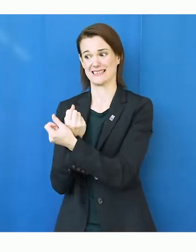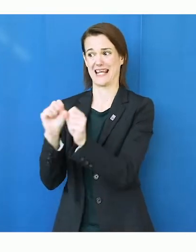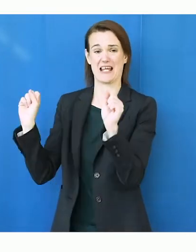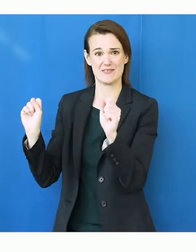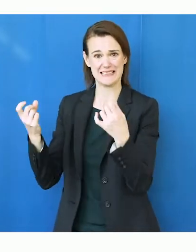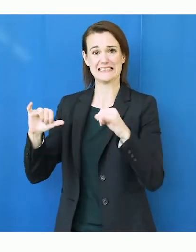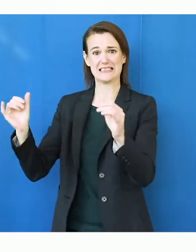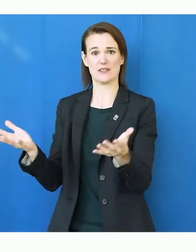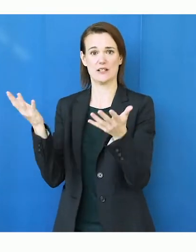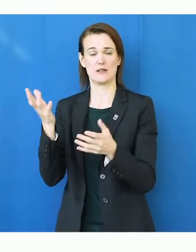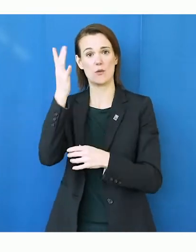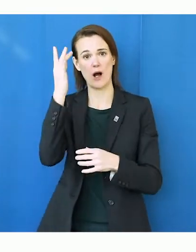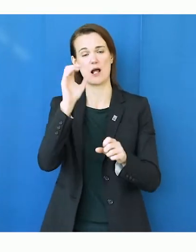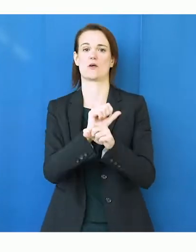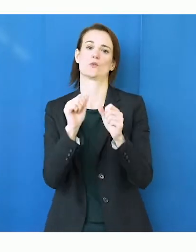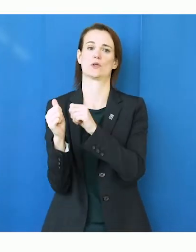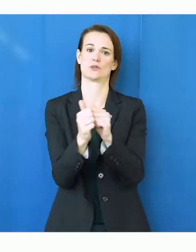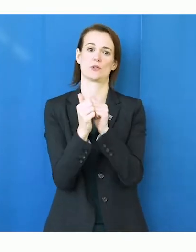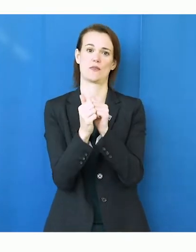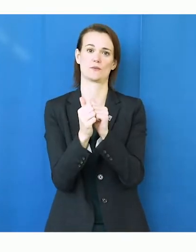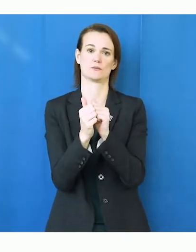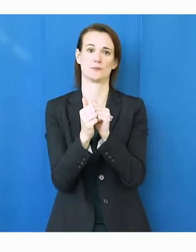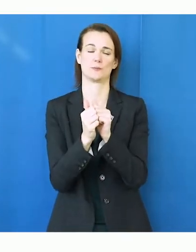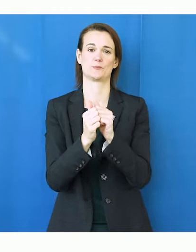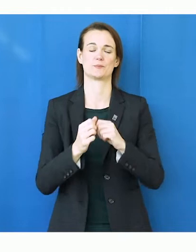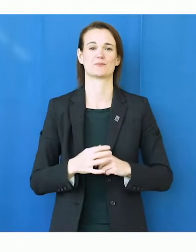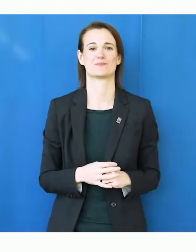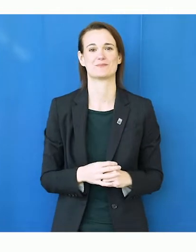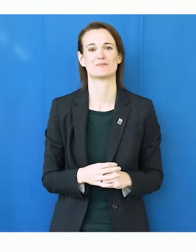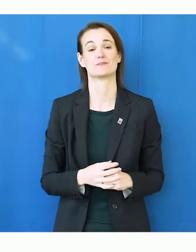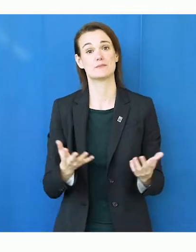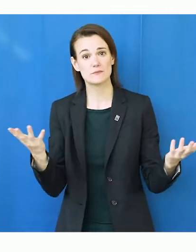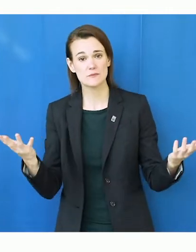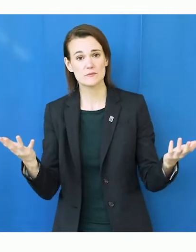To this effect, I welcome all the graduates to join me in thanking the healthcare professionals,